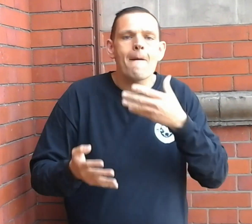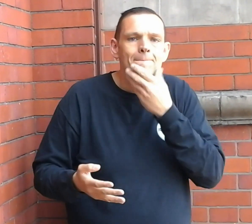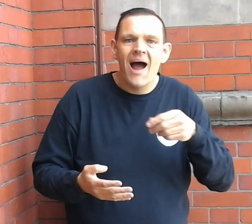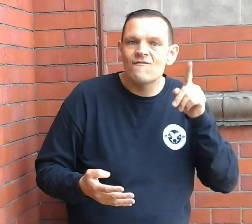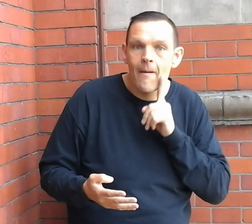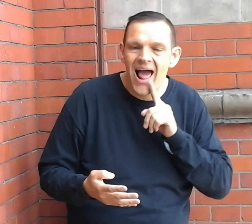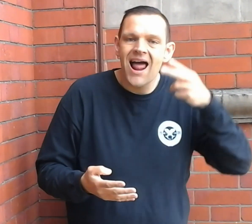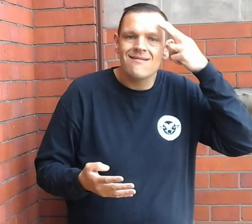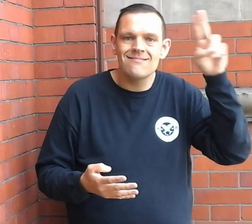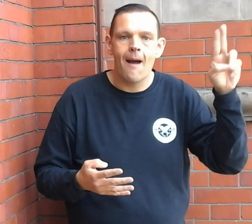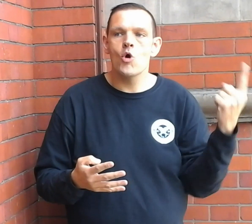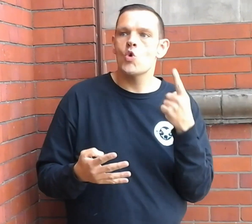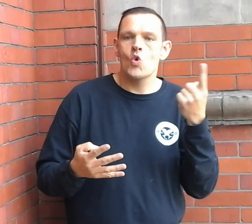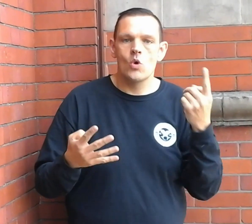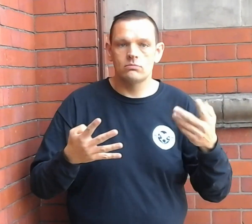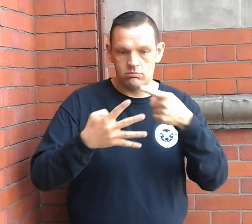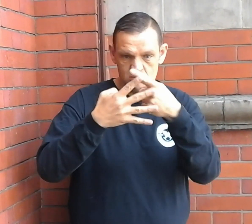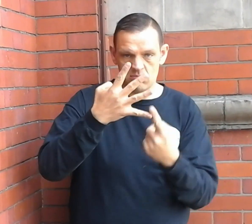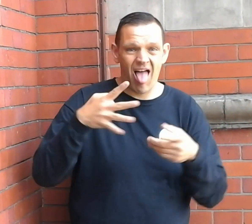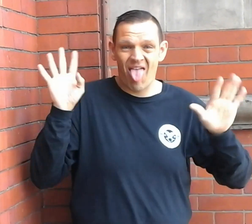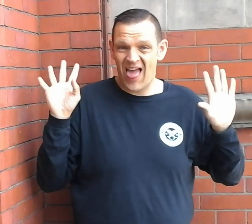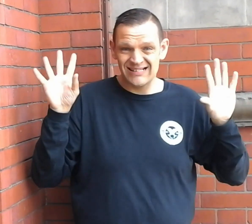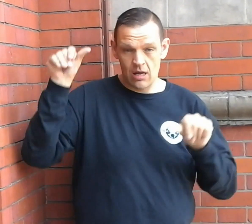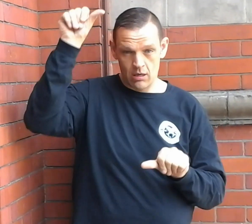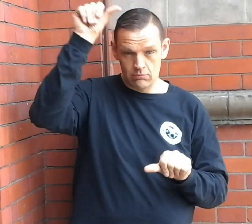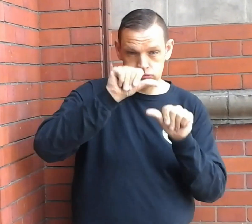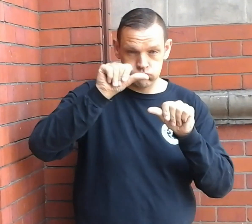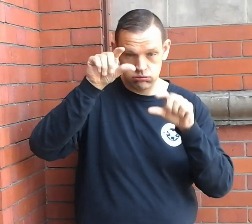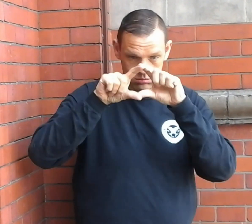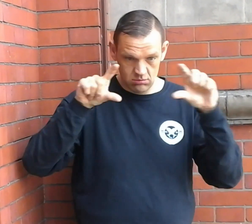booked and then if it's a male or female interpreter and give the name of the person.